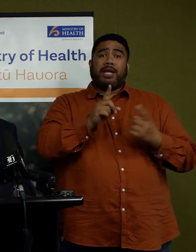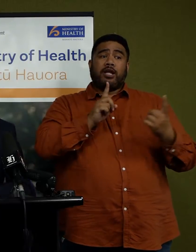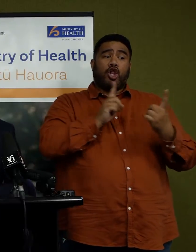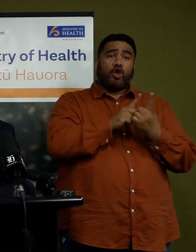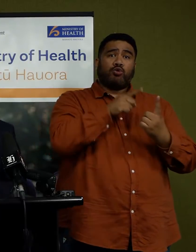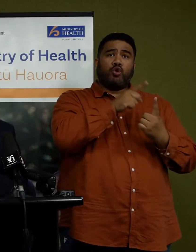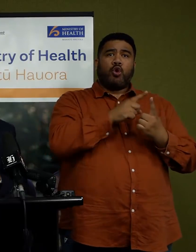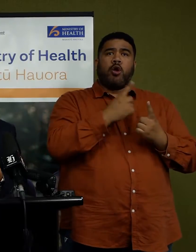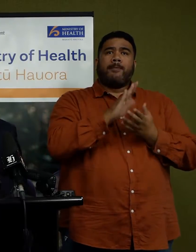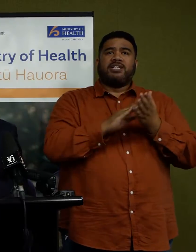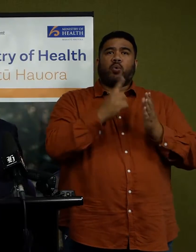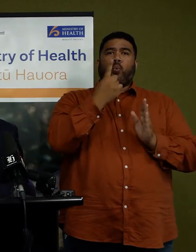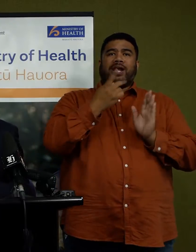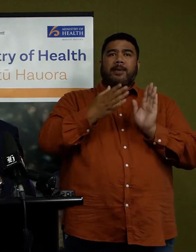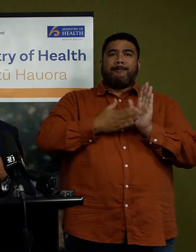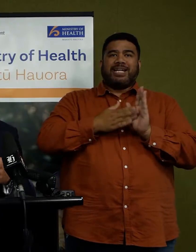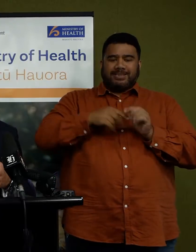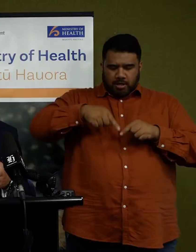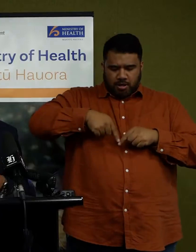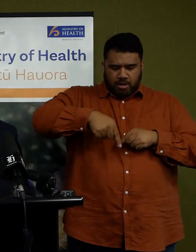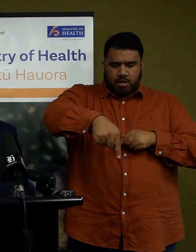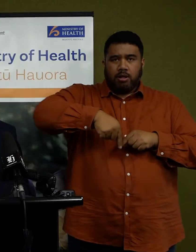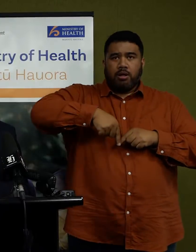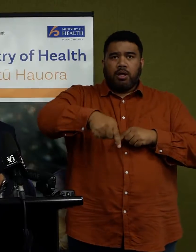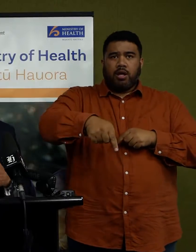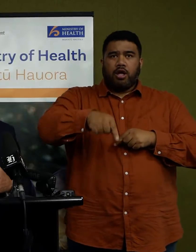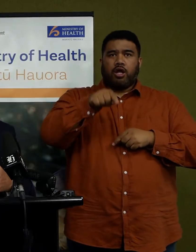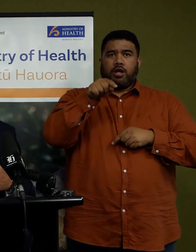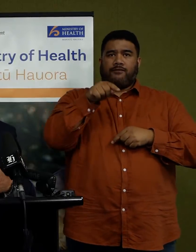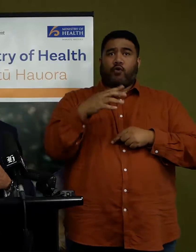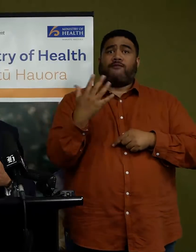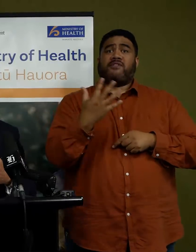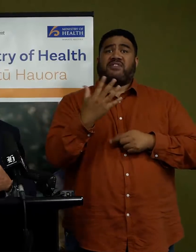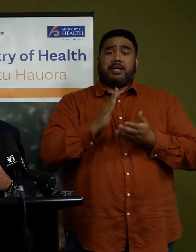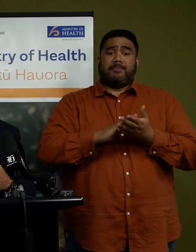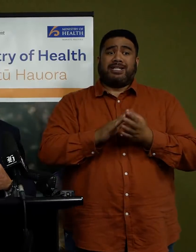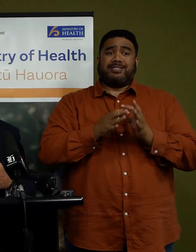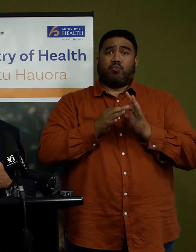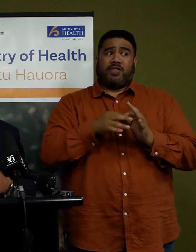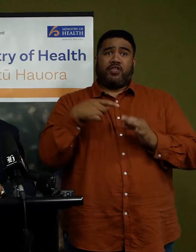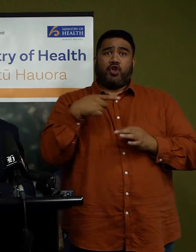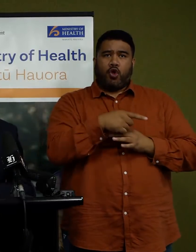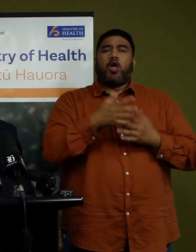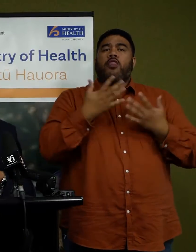So and as I pointed out, the data from China really quite helpful here because they